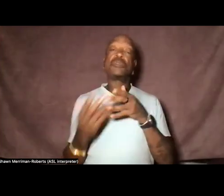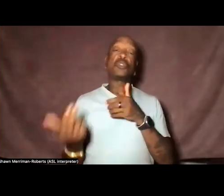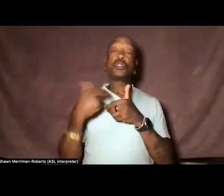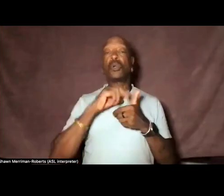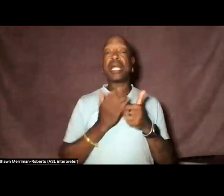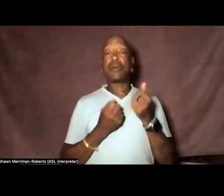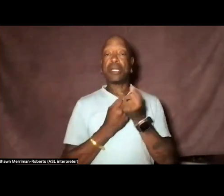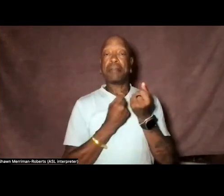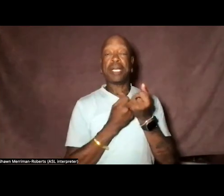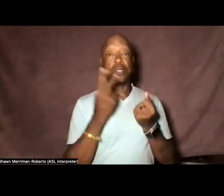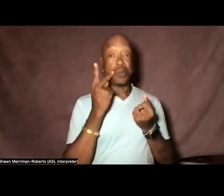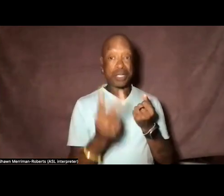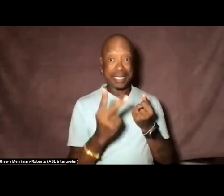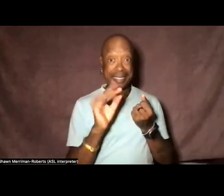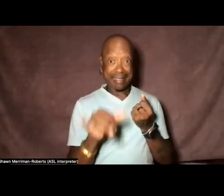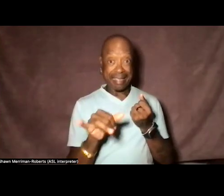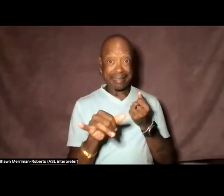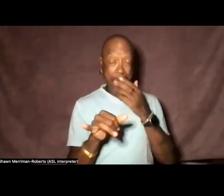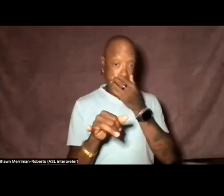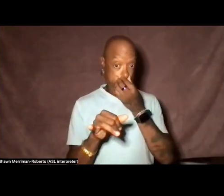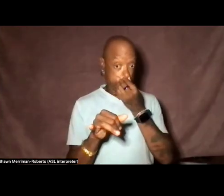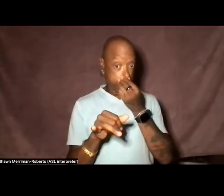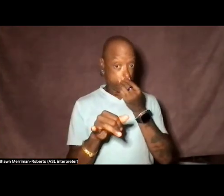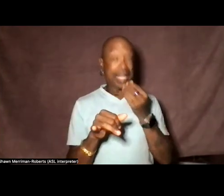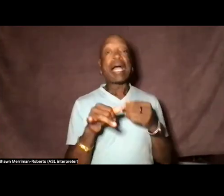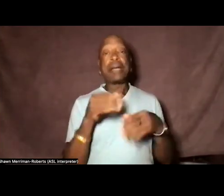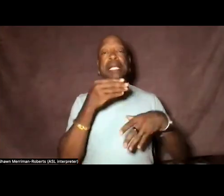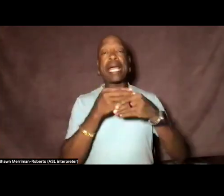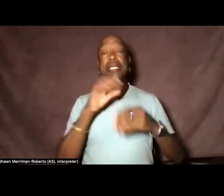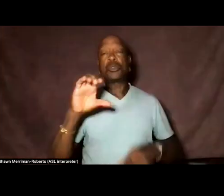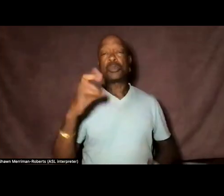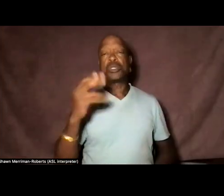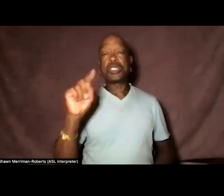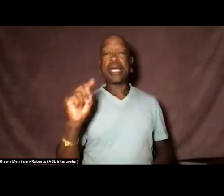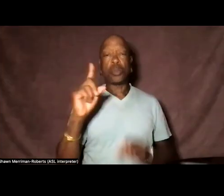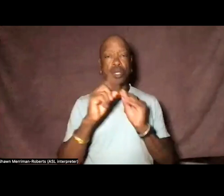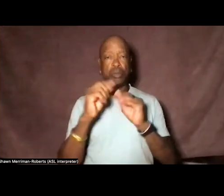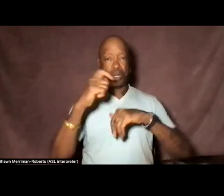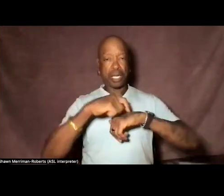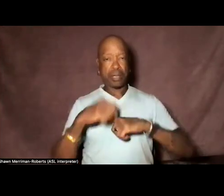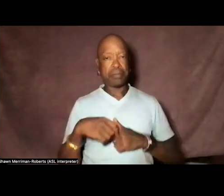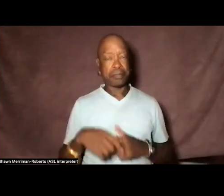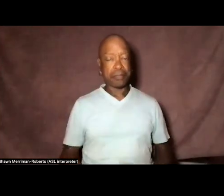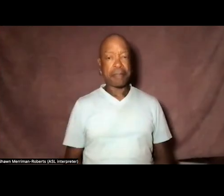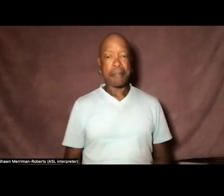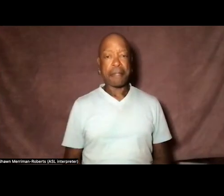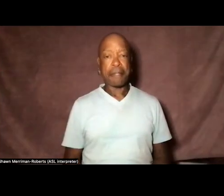see the toolkit I'm going to put it in the chat one more time please let me know that you get